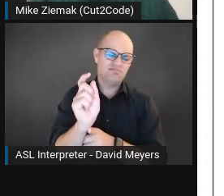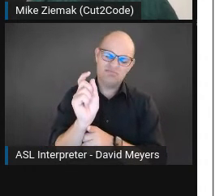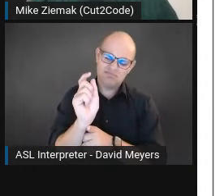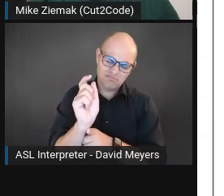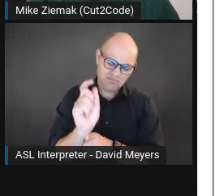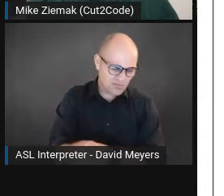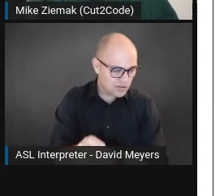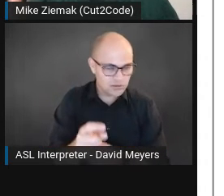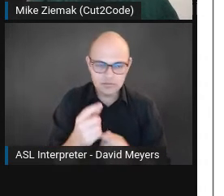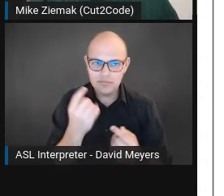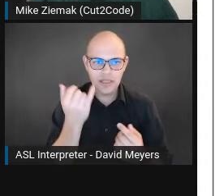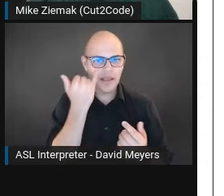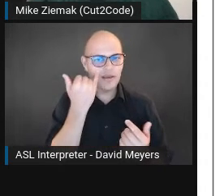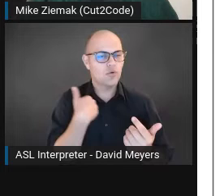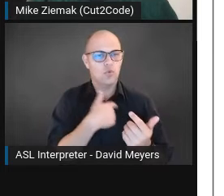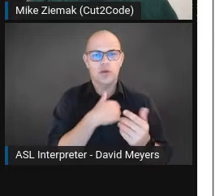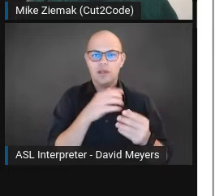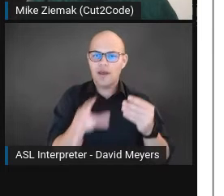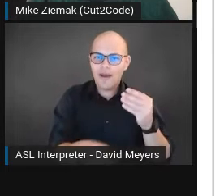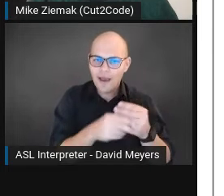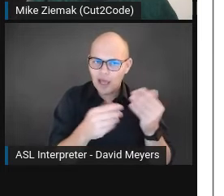whenever we add new content to our website.